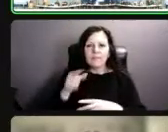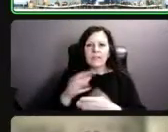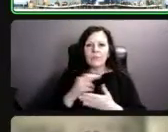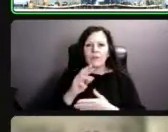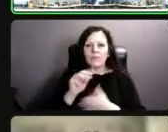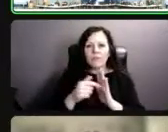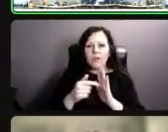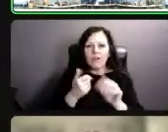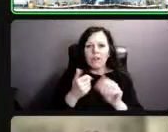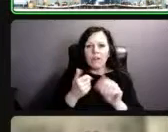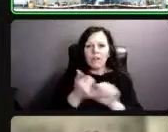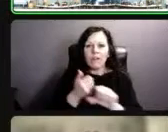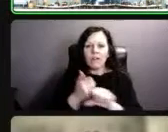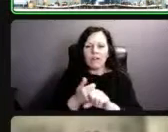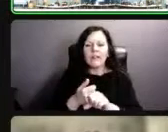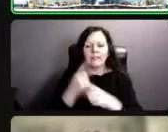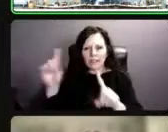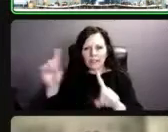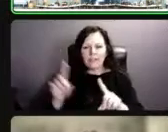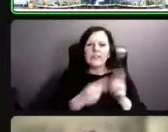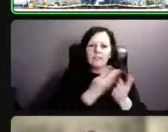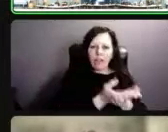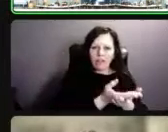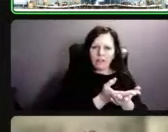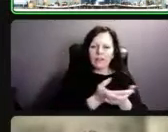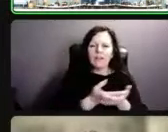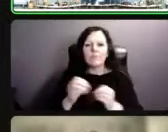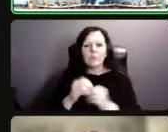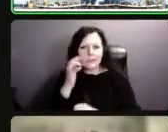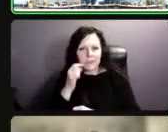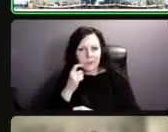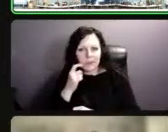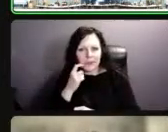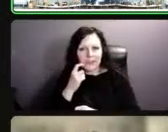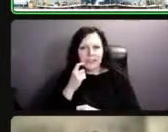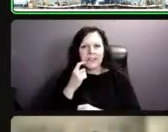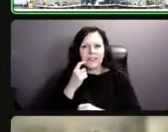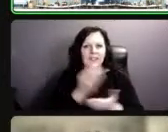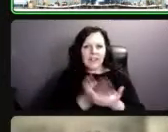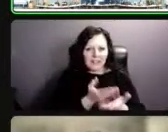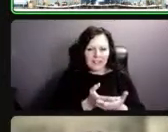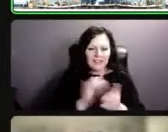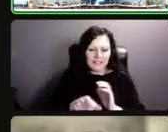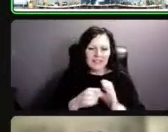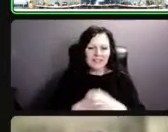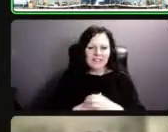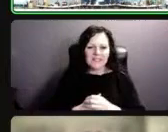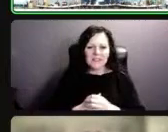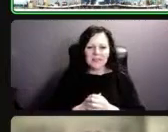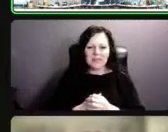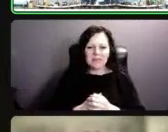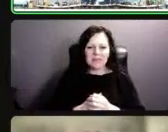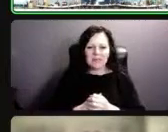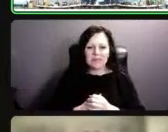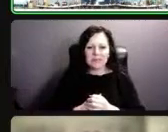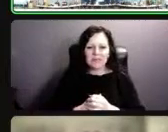THE CITY PAYROLL TAX.